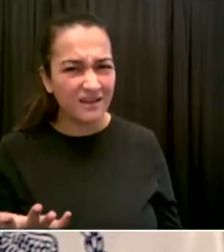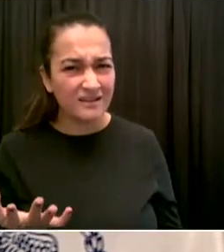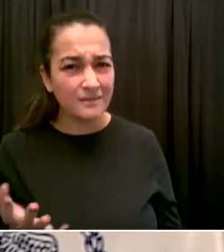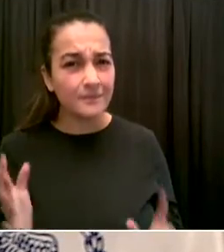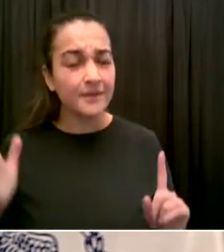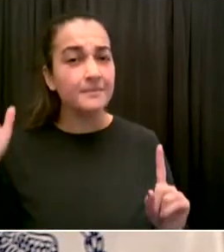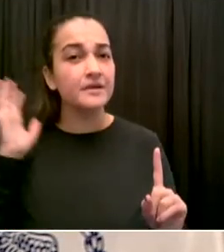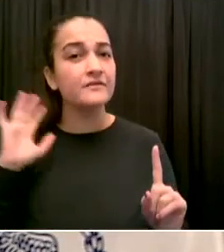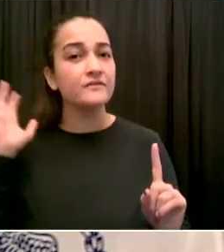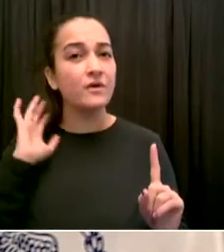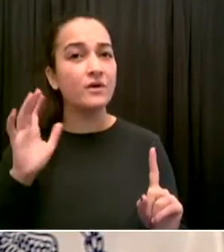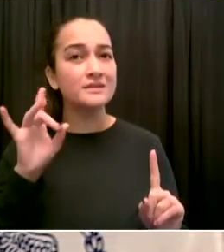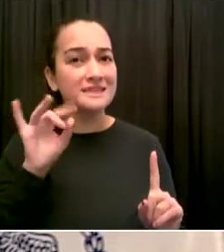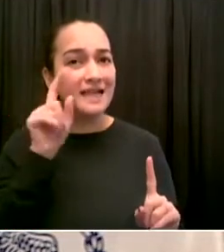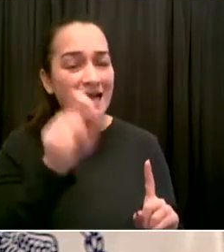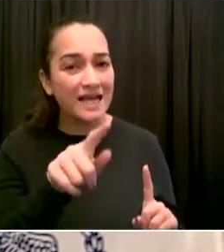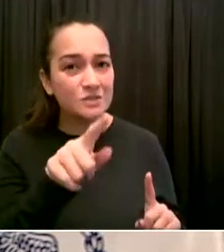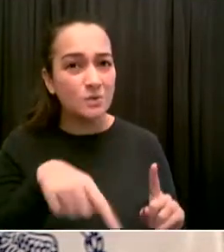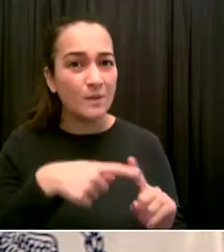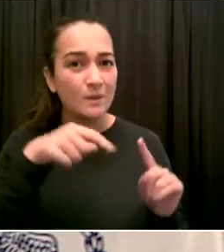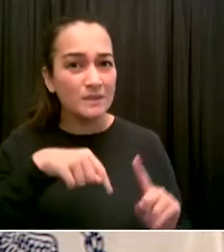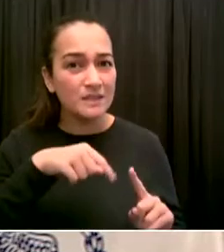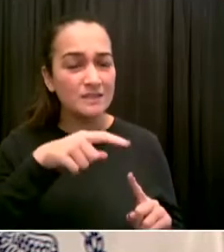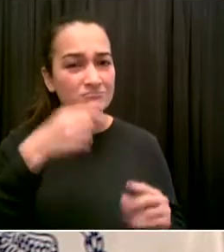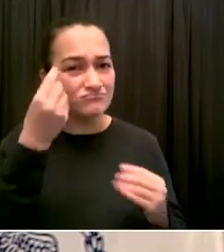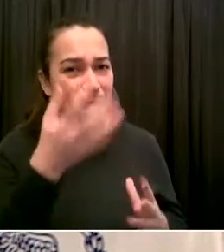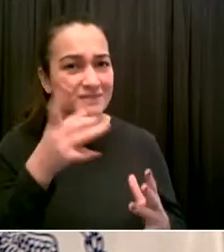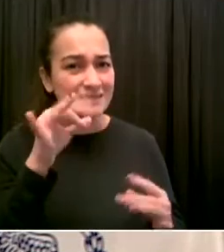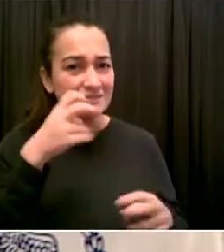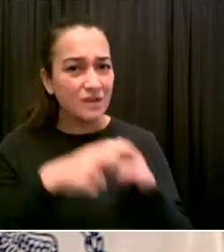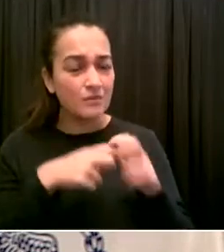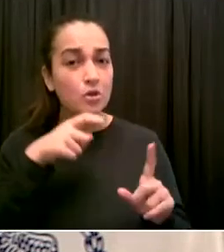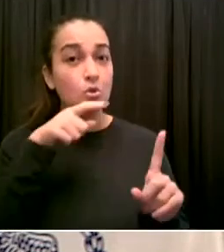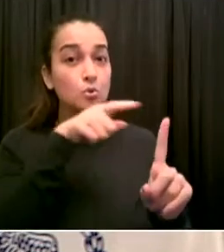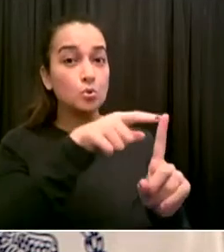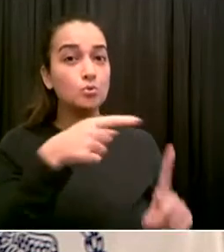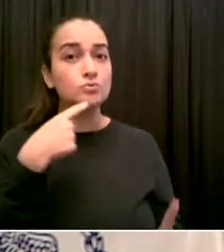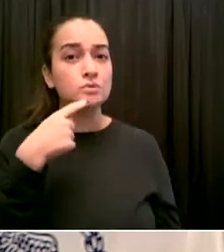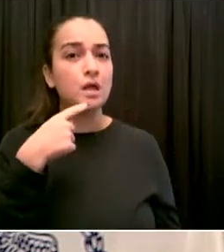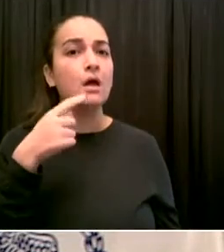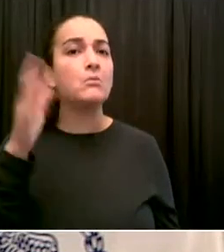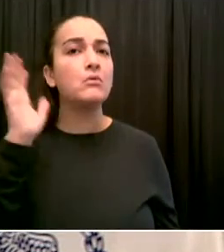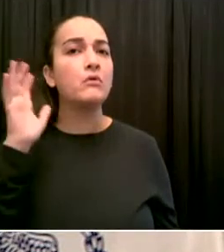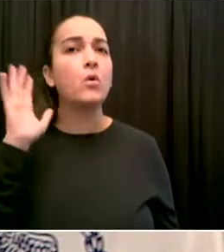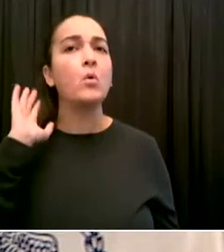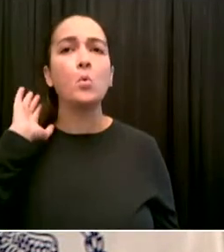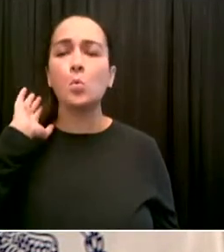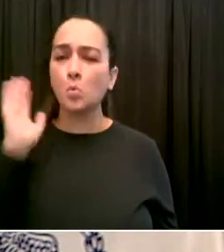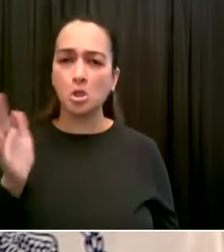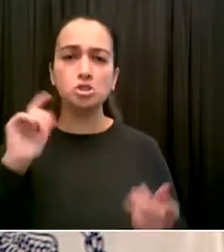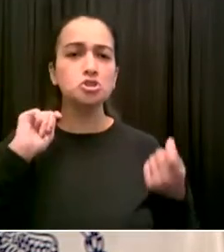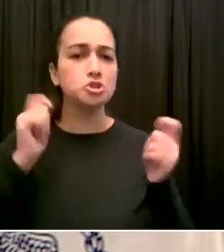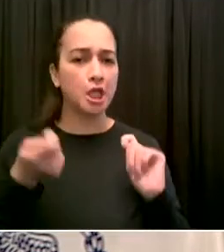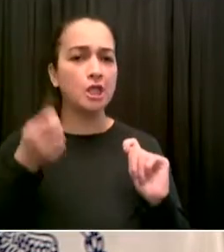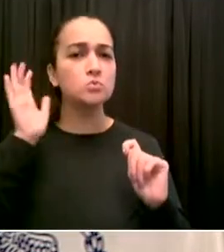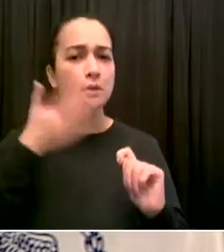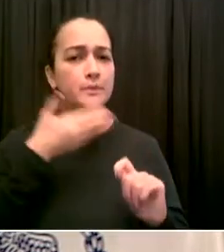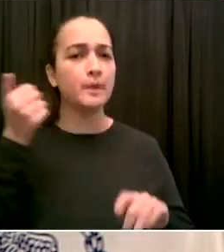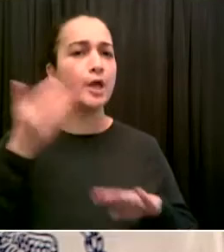TO DO THAT. IT WOULD NEVER HAPPEN AGAIN.